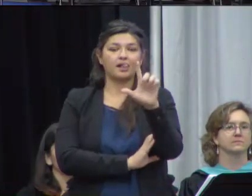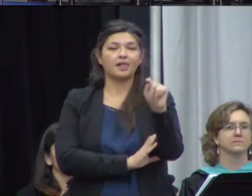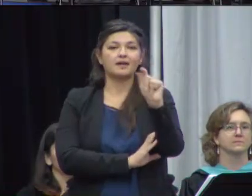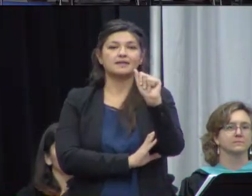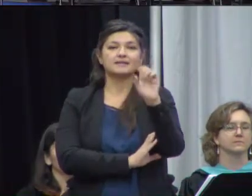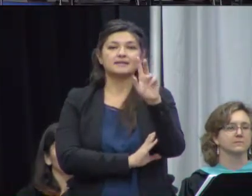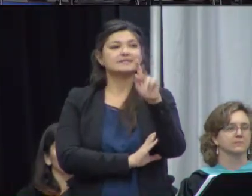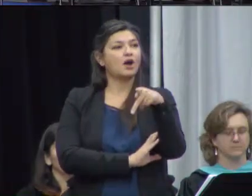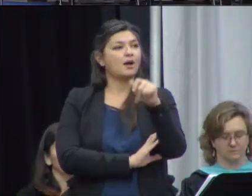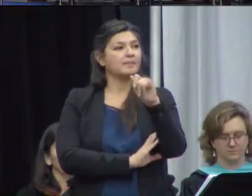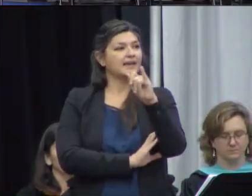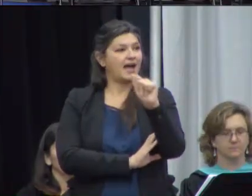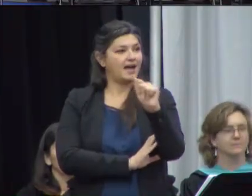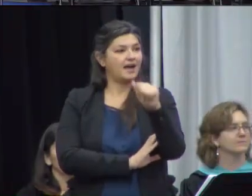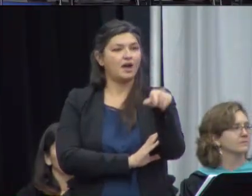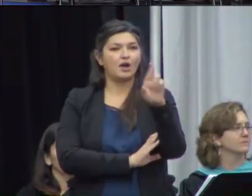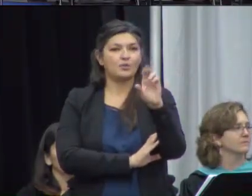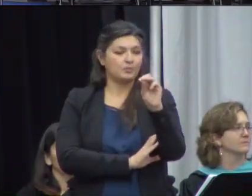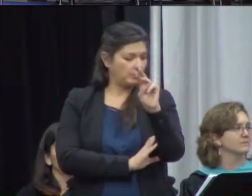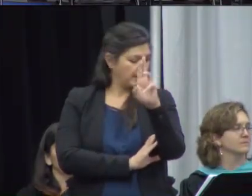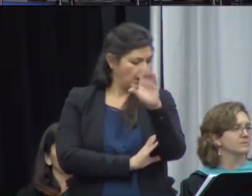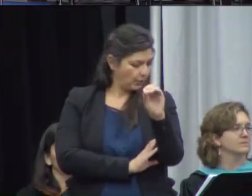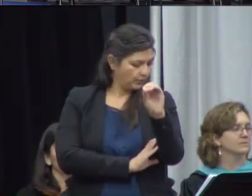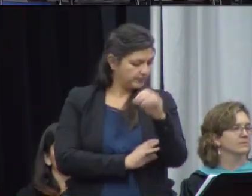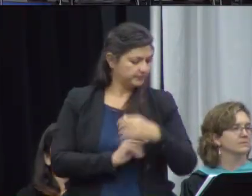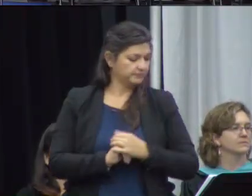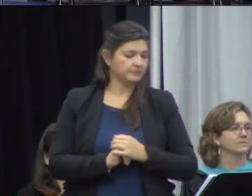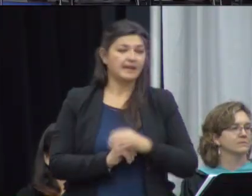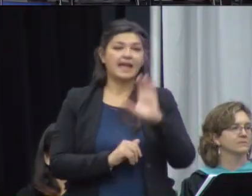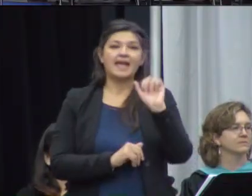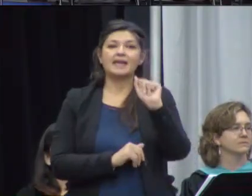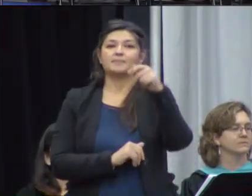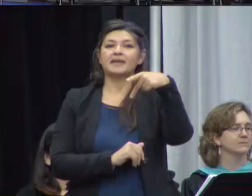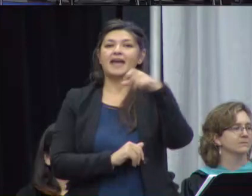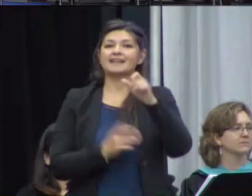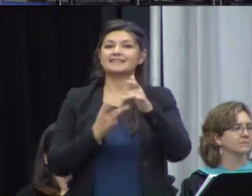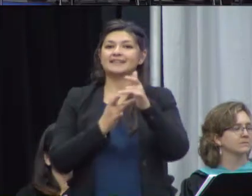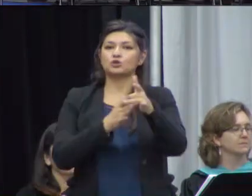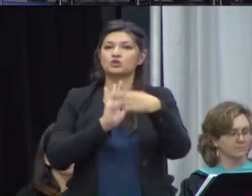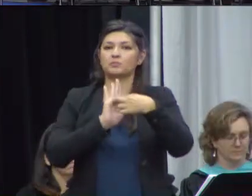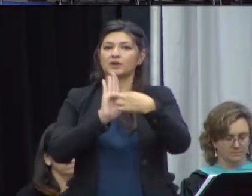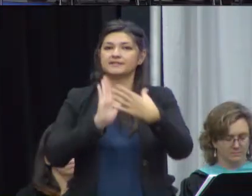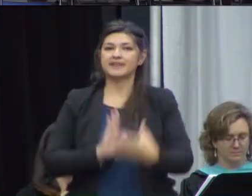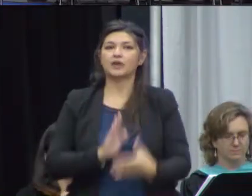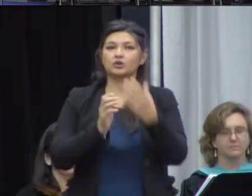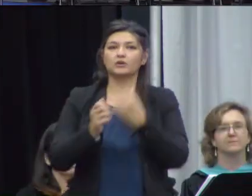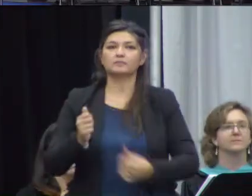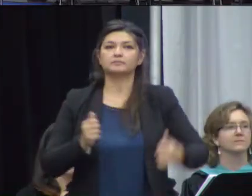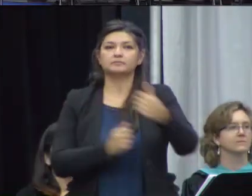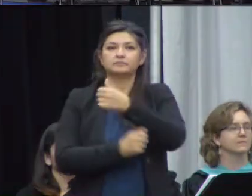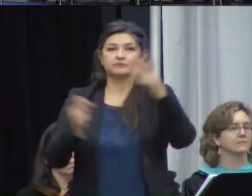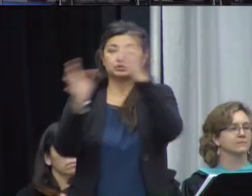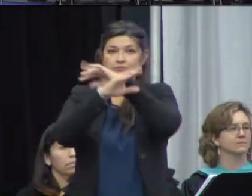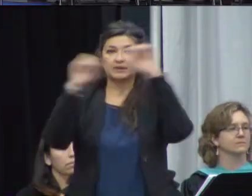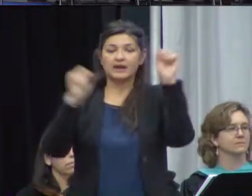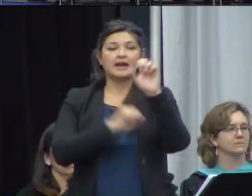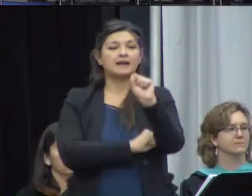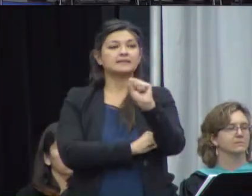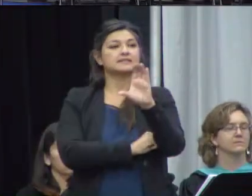(audience applauds) Our APS Leadership representatives, Superintendent Mr. Scott Elder,